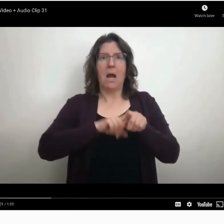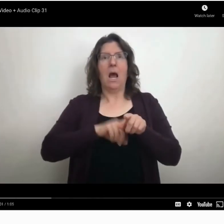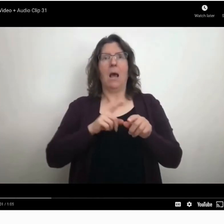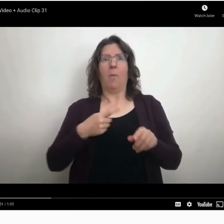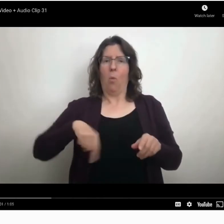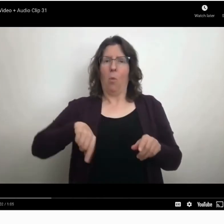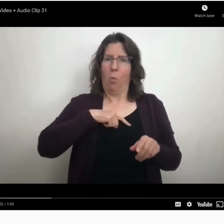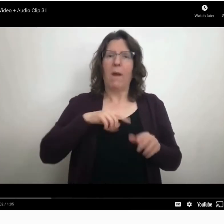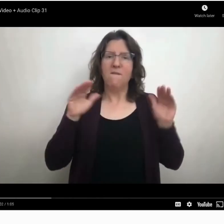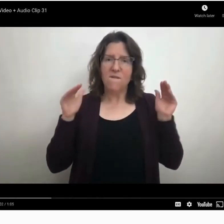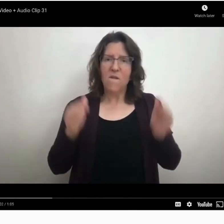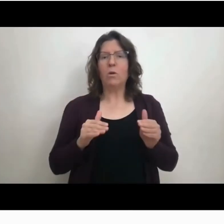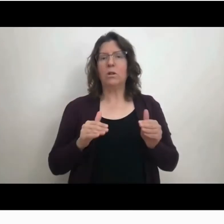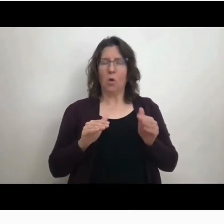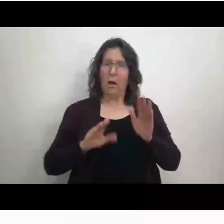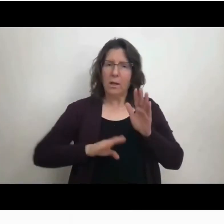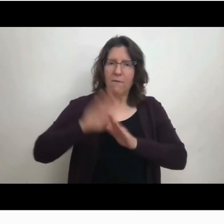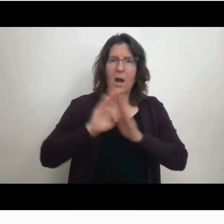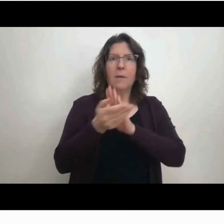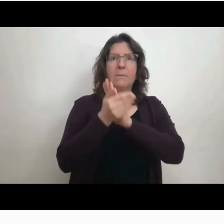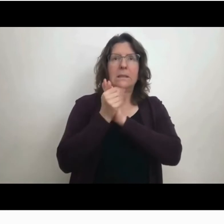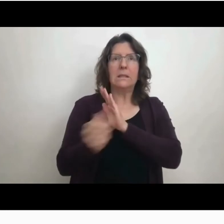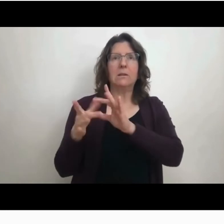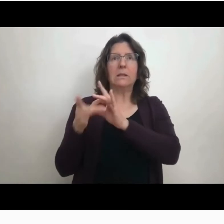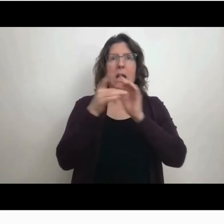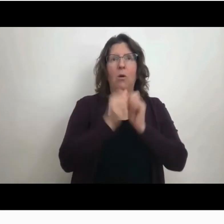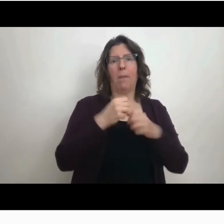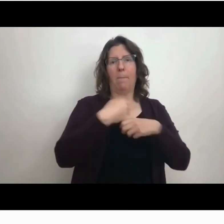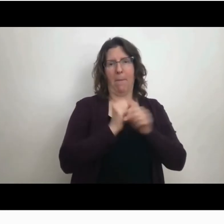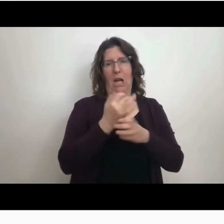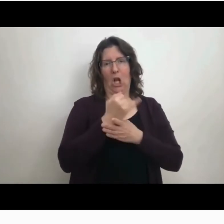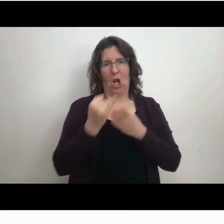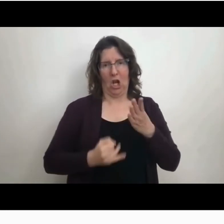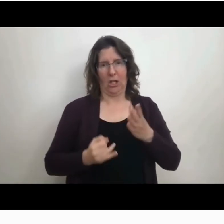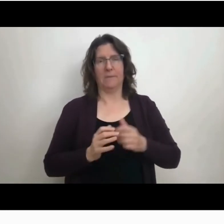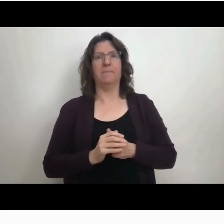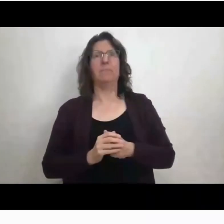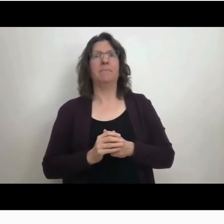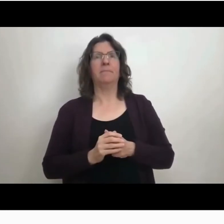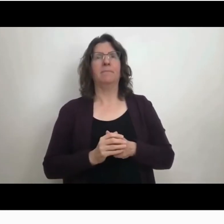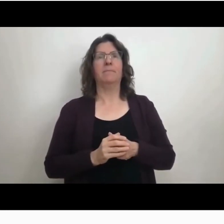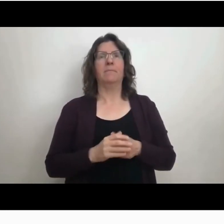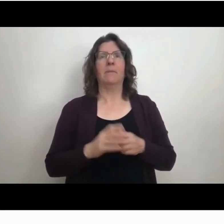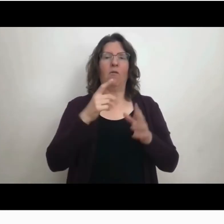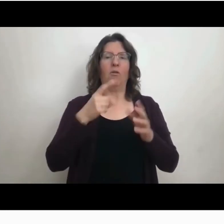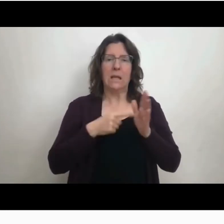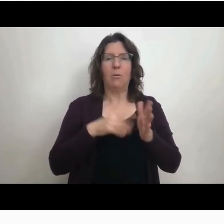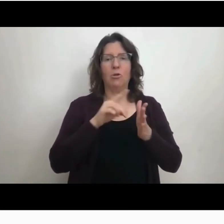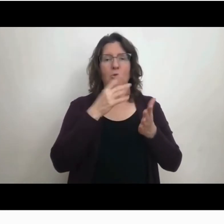At the same time we focused on developing the skills necessary to create art.